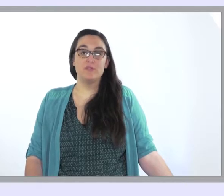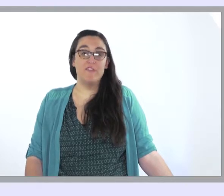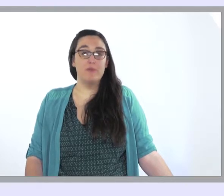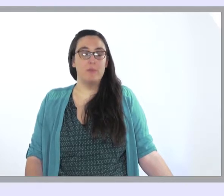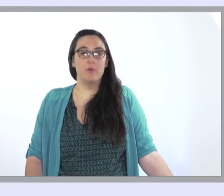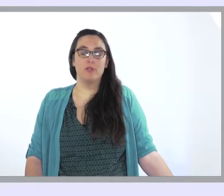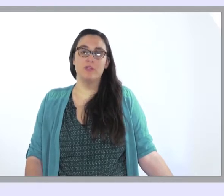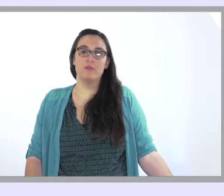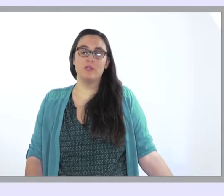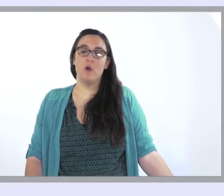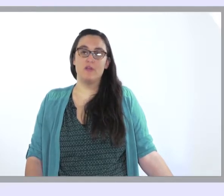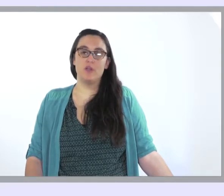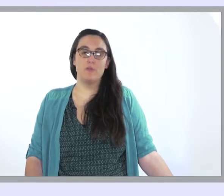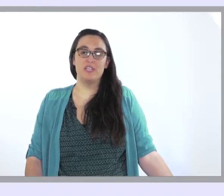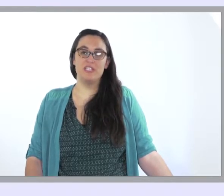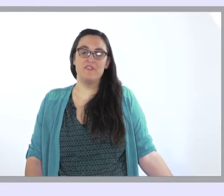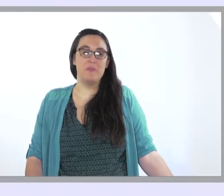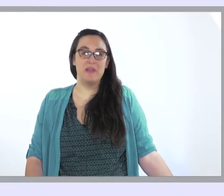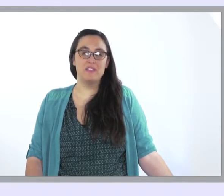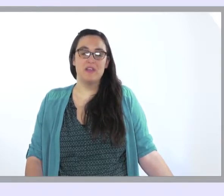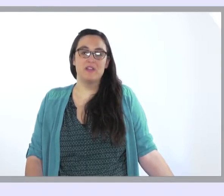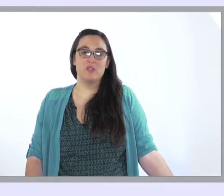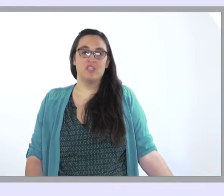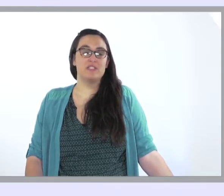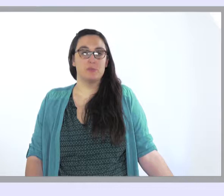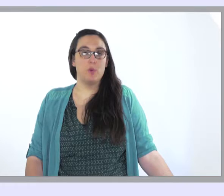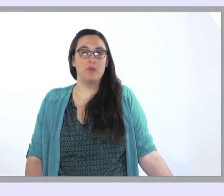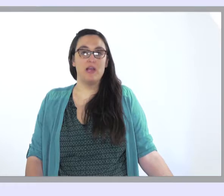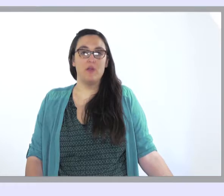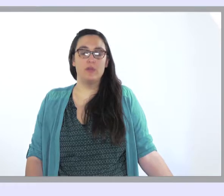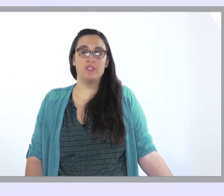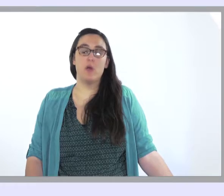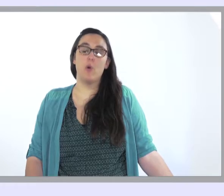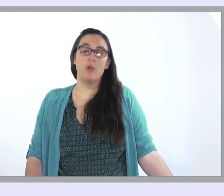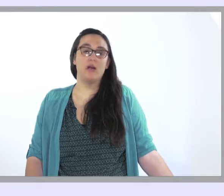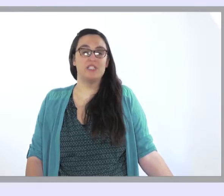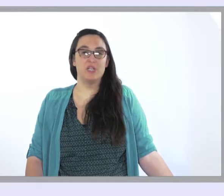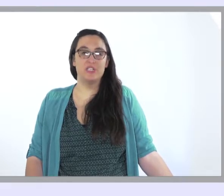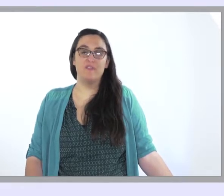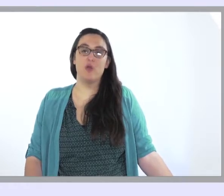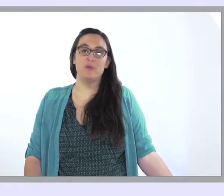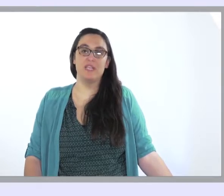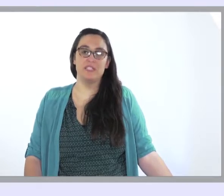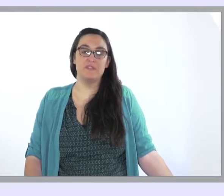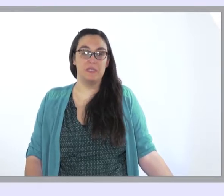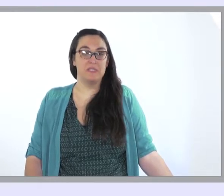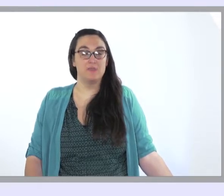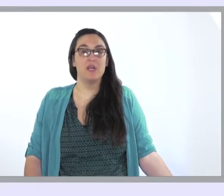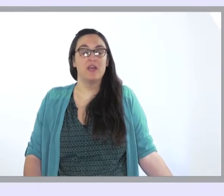Some deaf people use other communicative means such as spoken language or alternative communicative systems